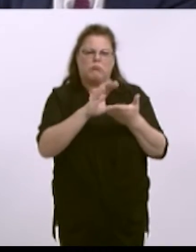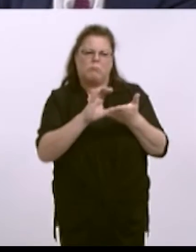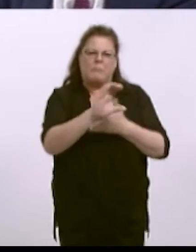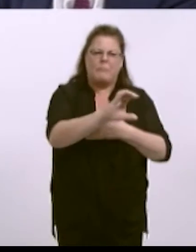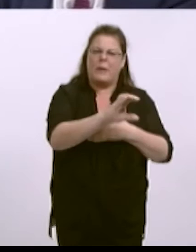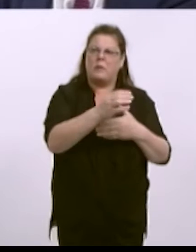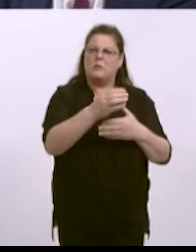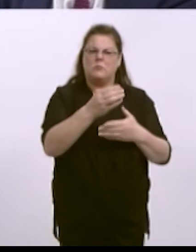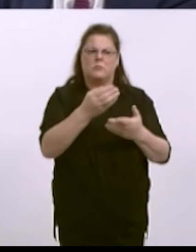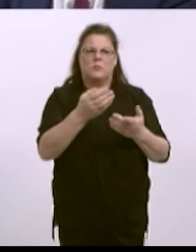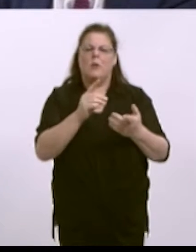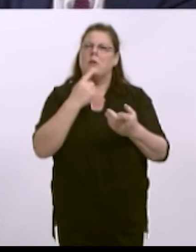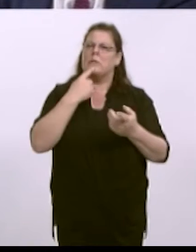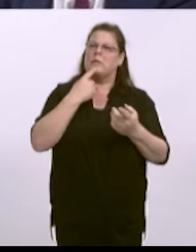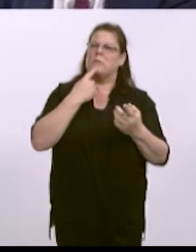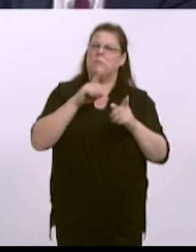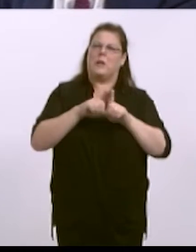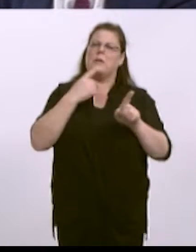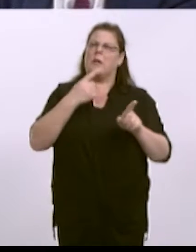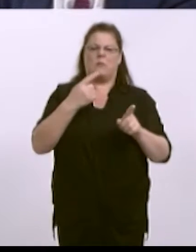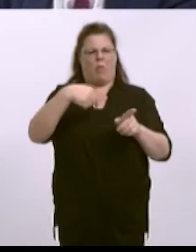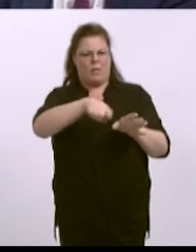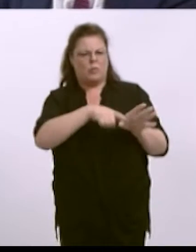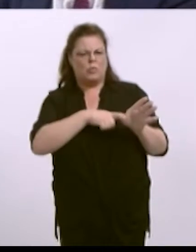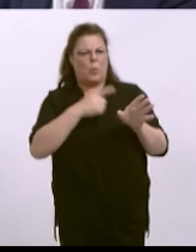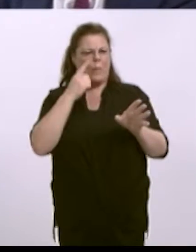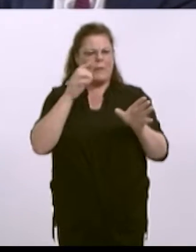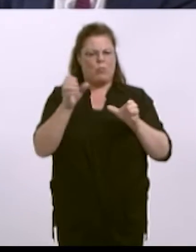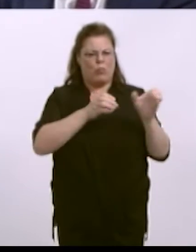on top of what Iíve just said, that this year, weíve seen the recruitment of over